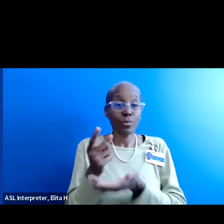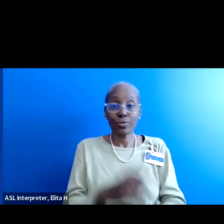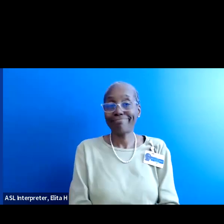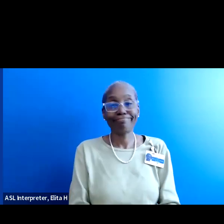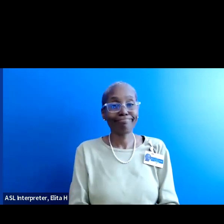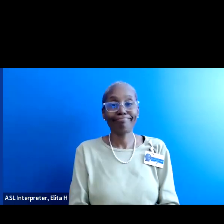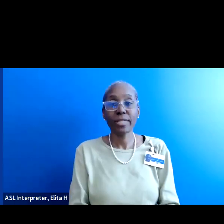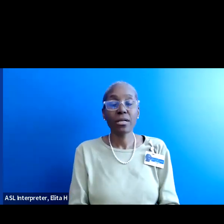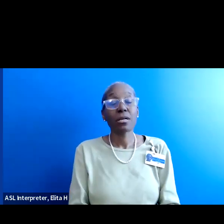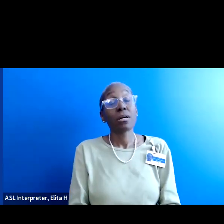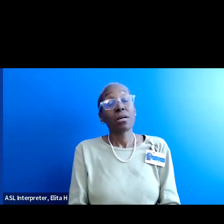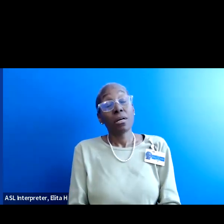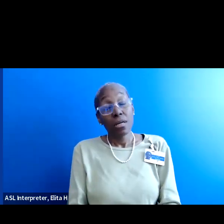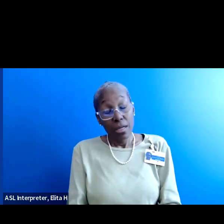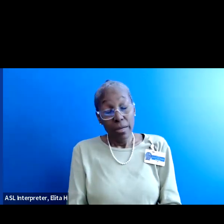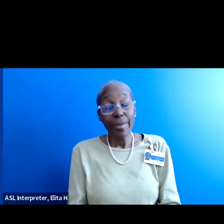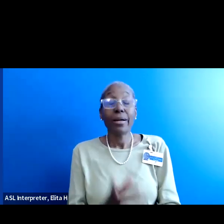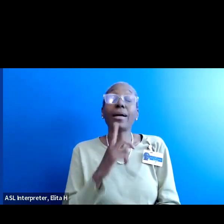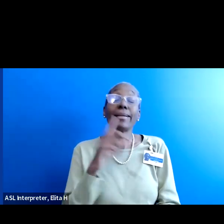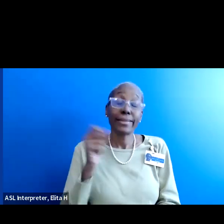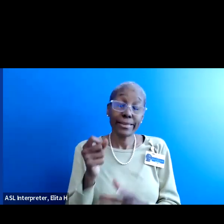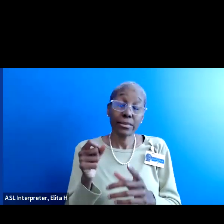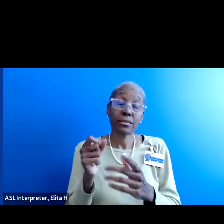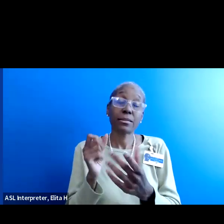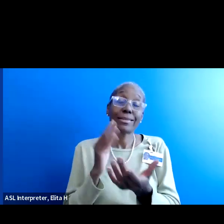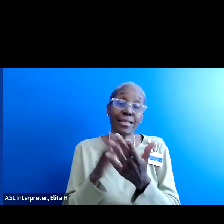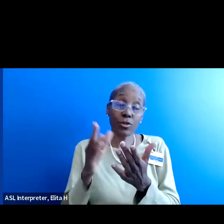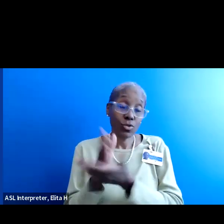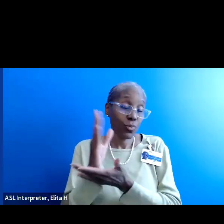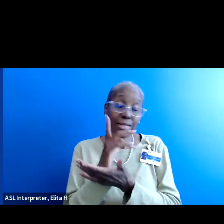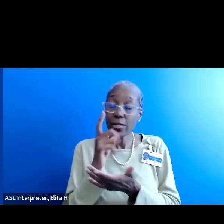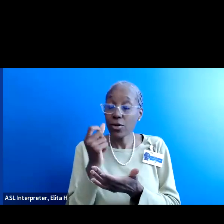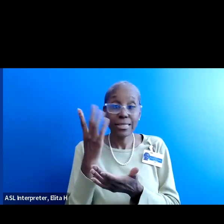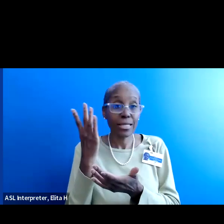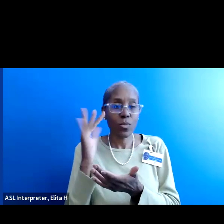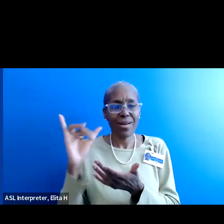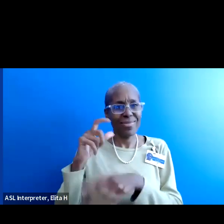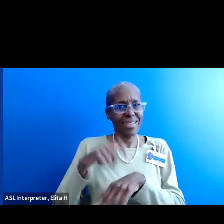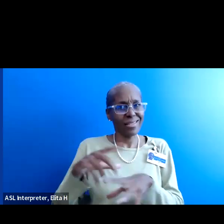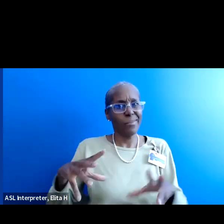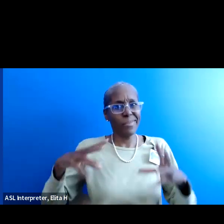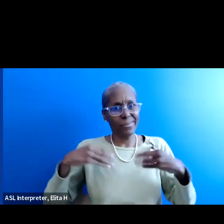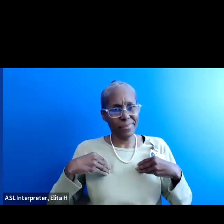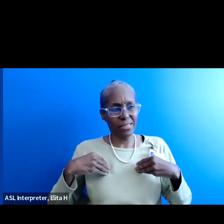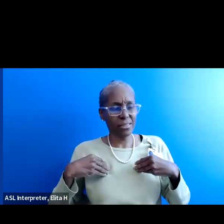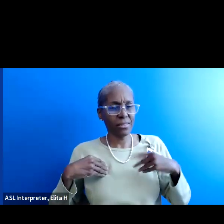But yes, I would say that's against your rights. And I do not understand why at the time of being admitted, they weren't